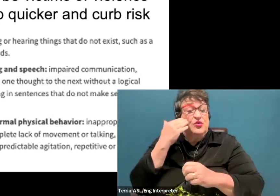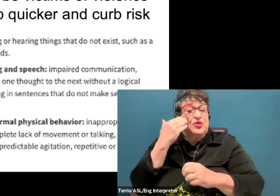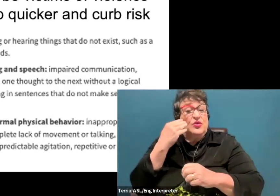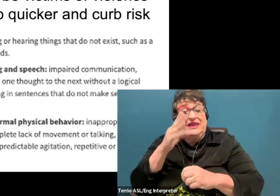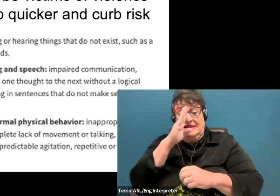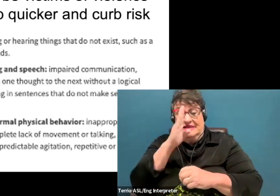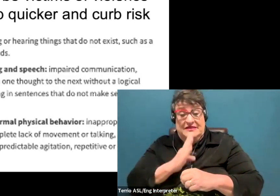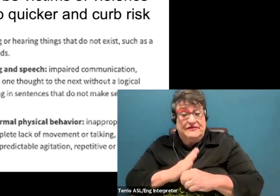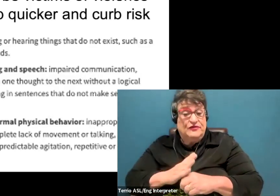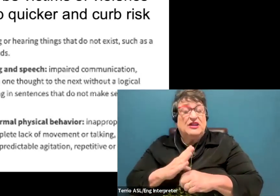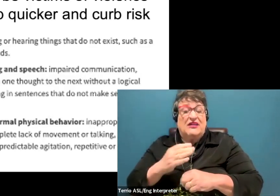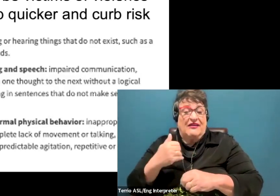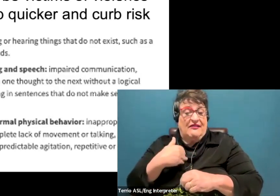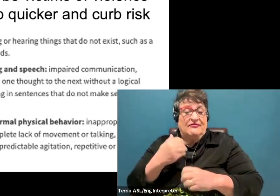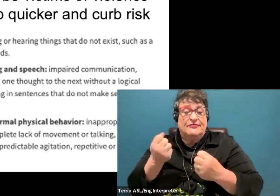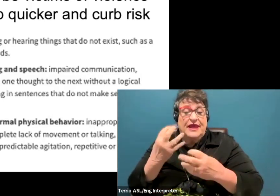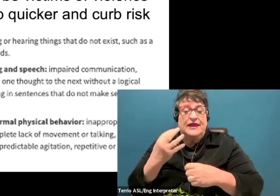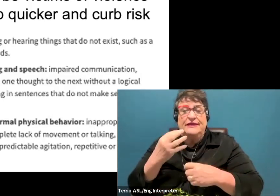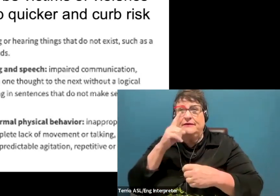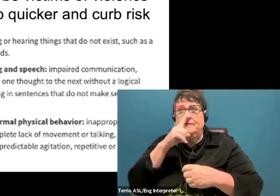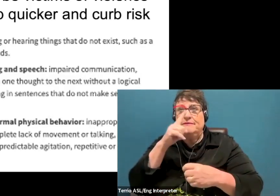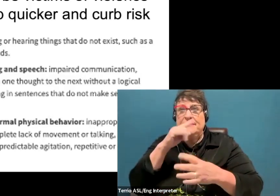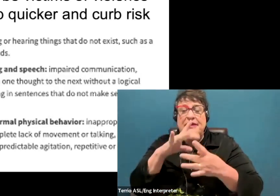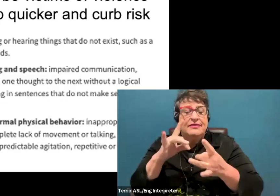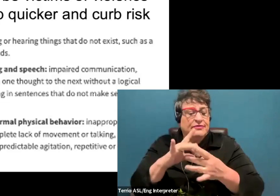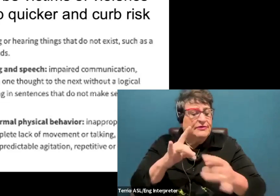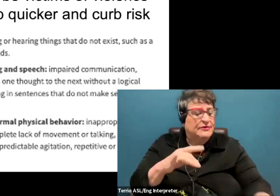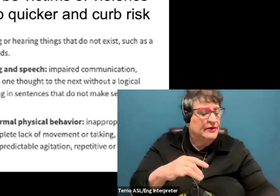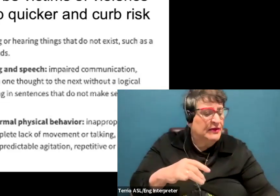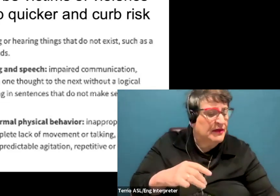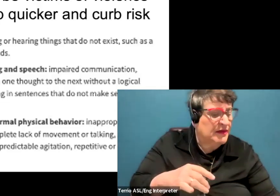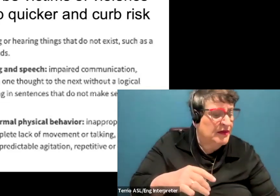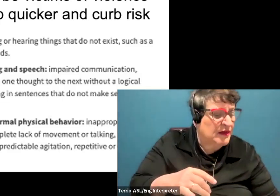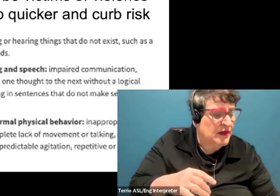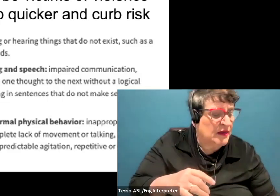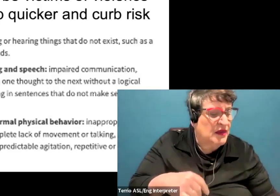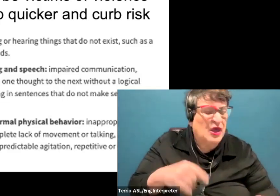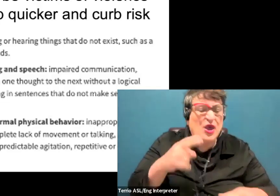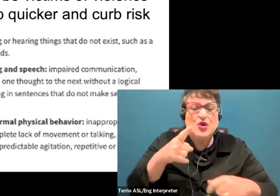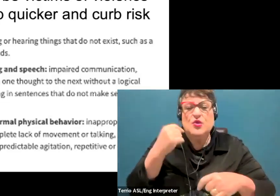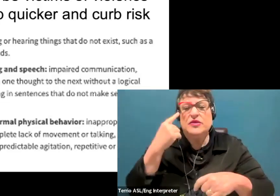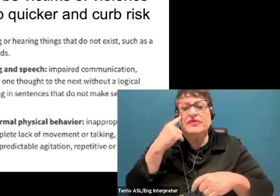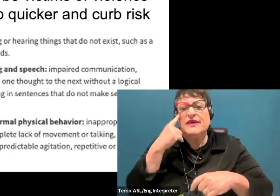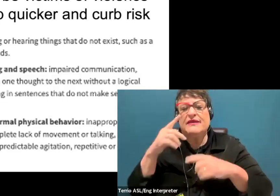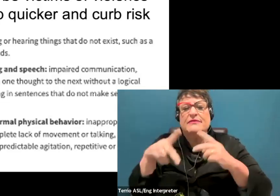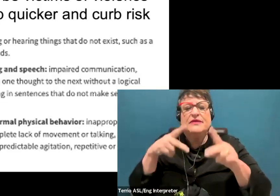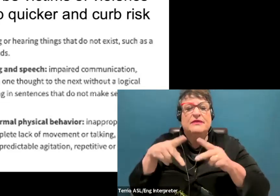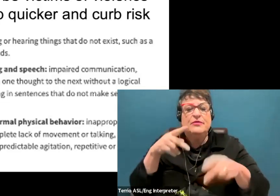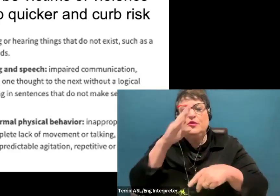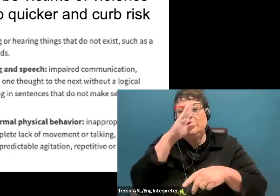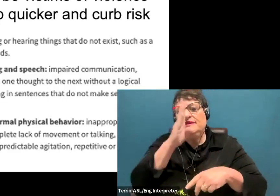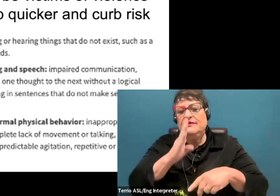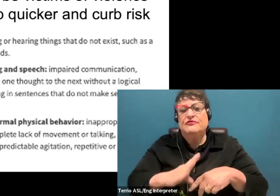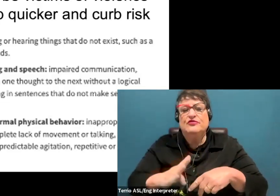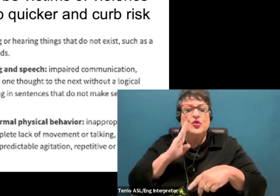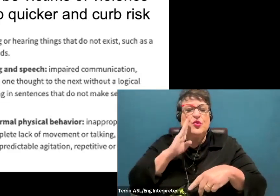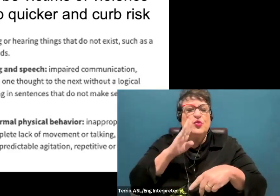You know, sometimes we think people with schizophrenia, if they have a manic episode, they're going to do something that's going to harm people when in reality,